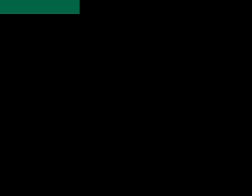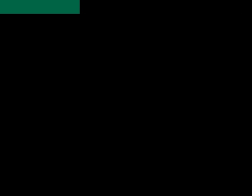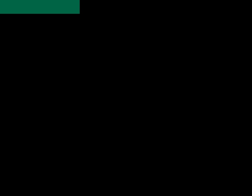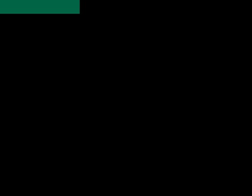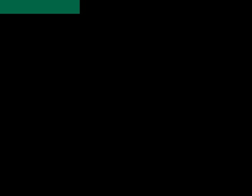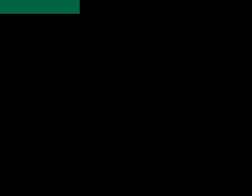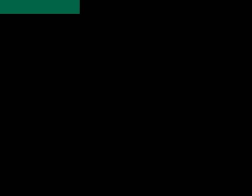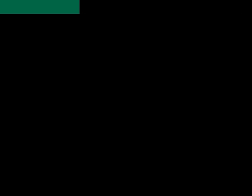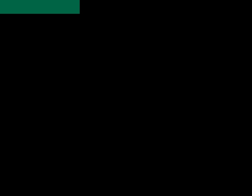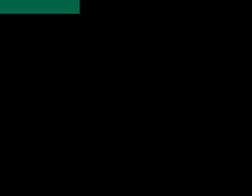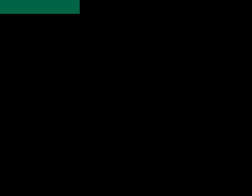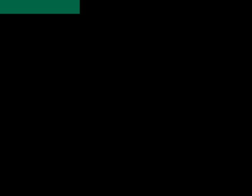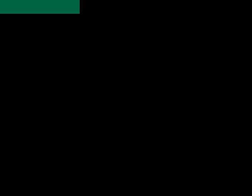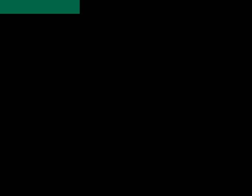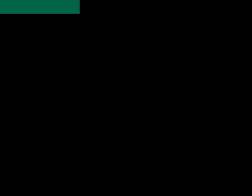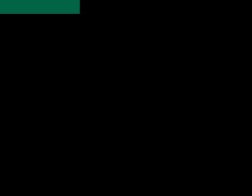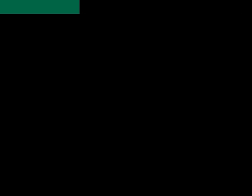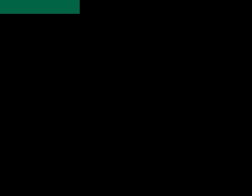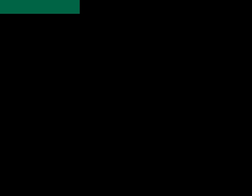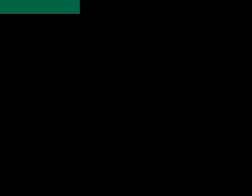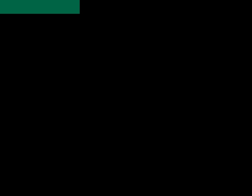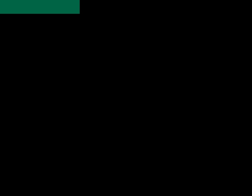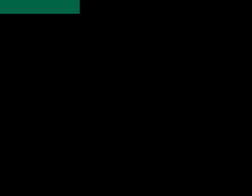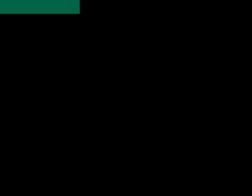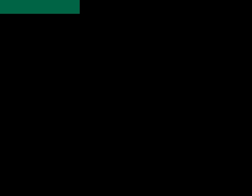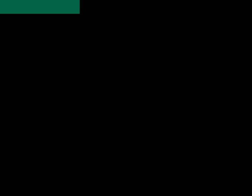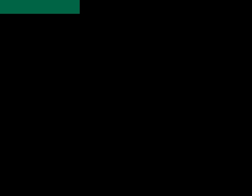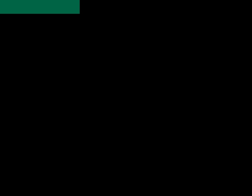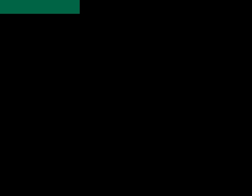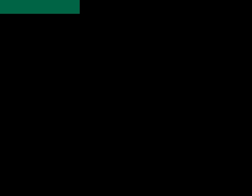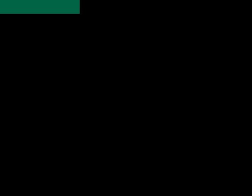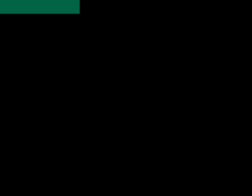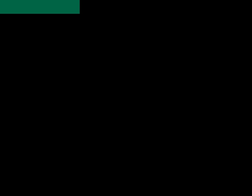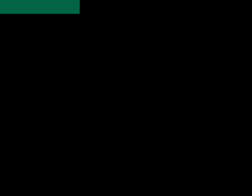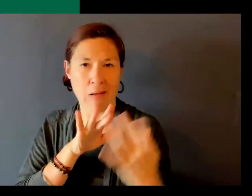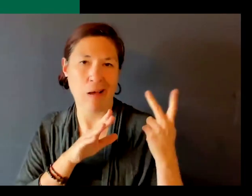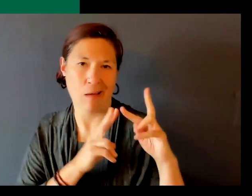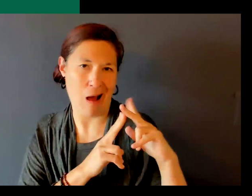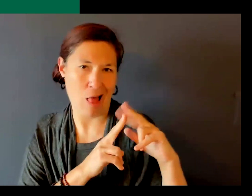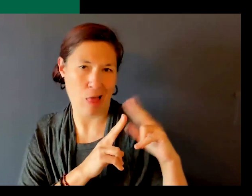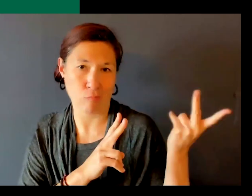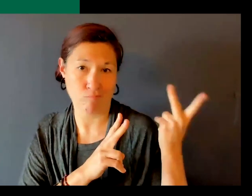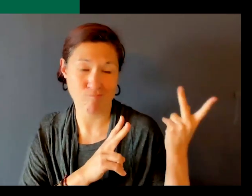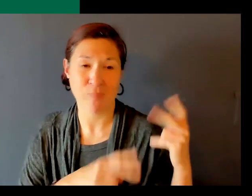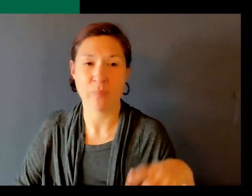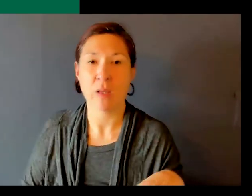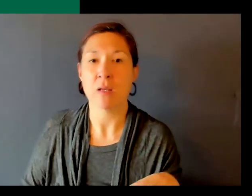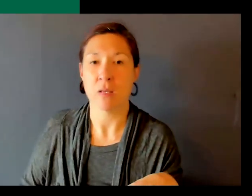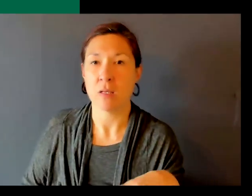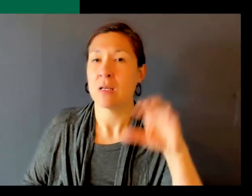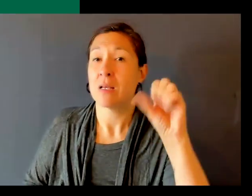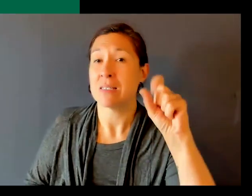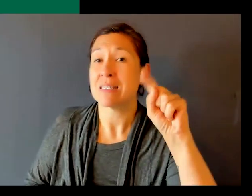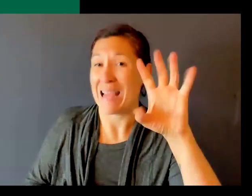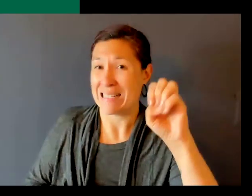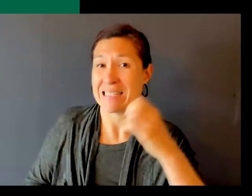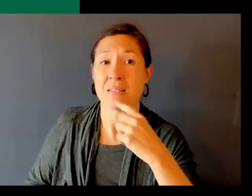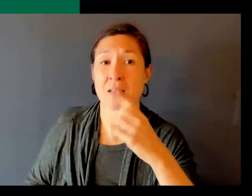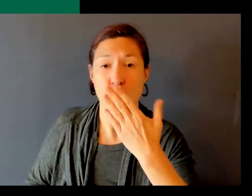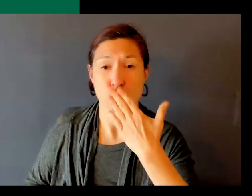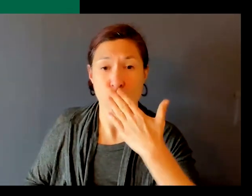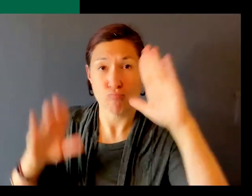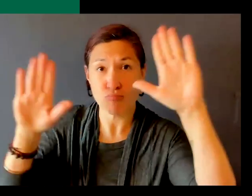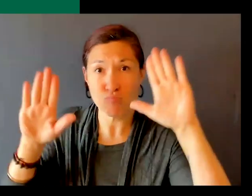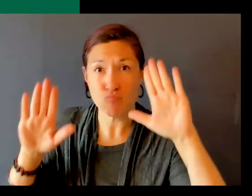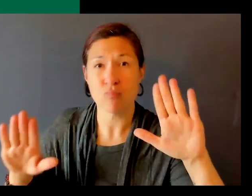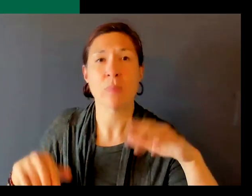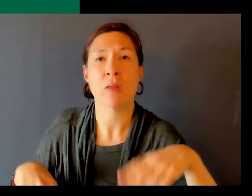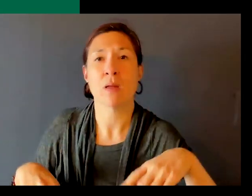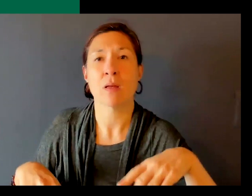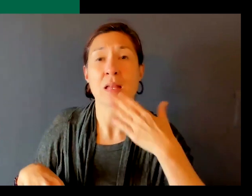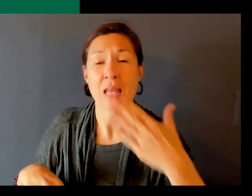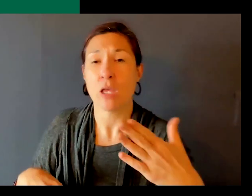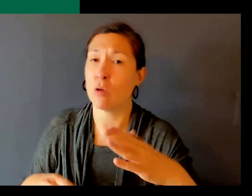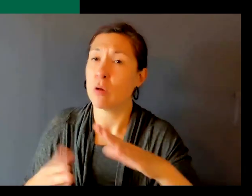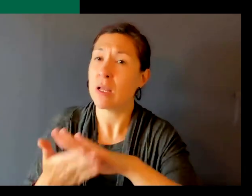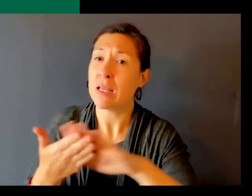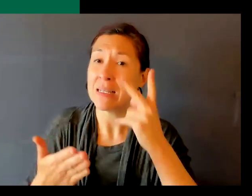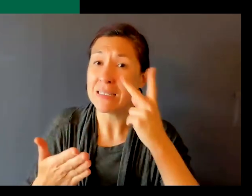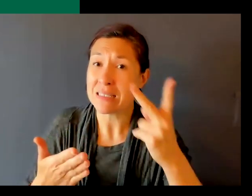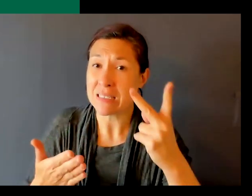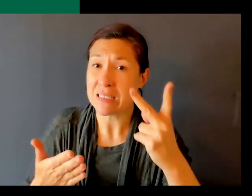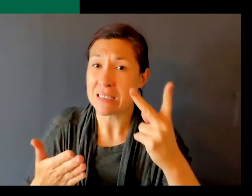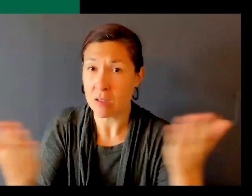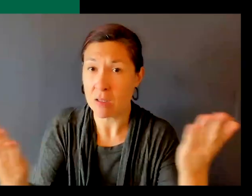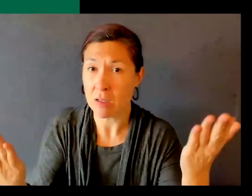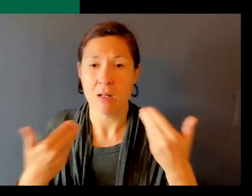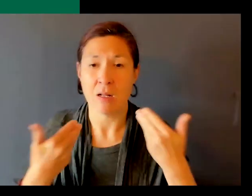: Hi everyone. Thank you so much for joining. I just want to go over a couple housekeeping items. Tonight's event is a zoom webinar, which means you will only be able to see our panelists and speakers. And you will only be able to unmute with permission.